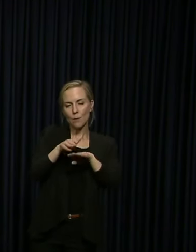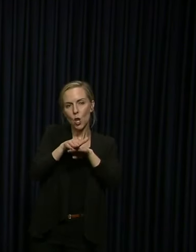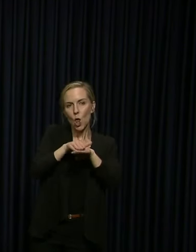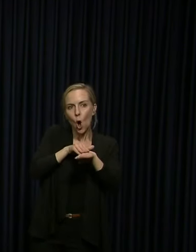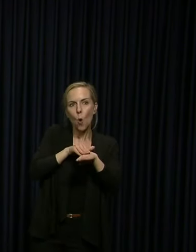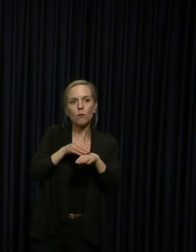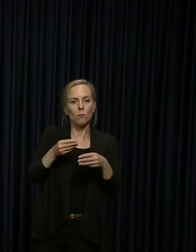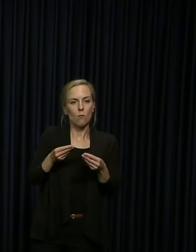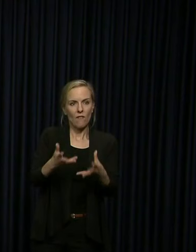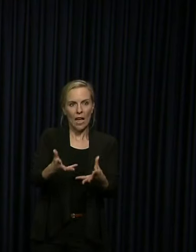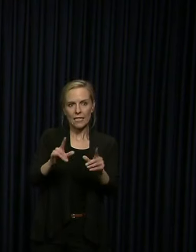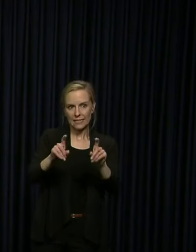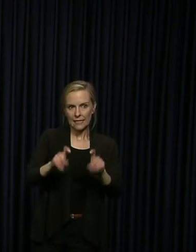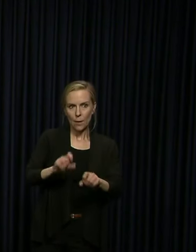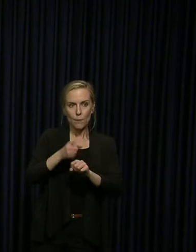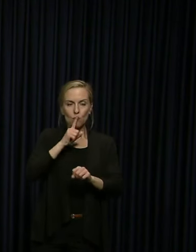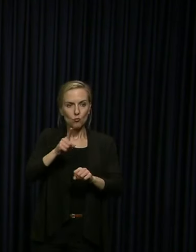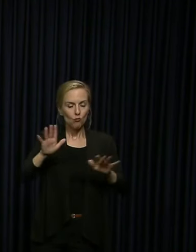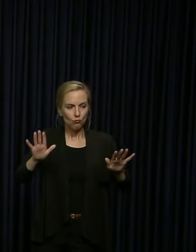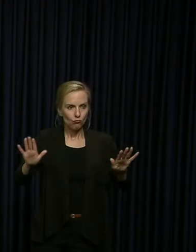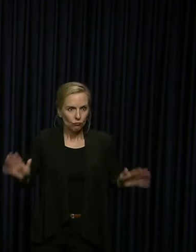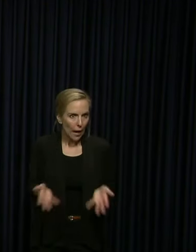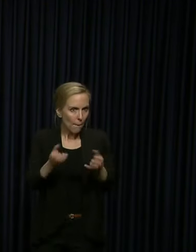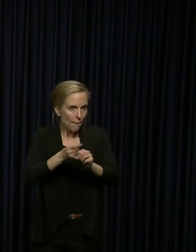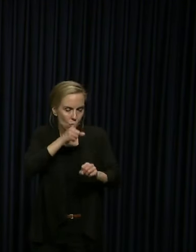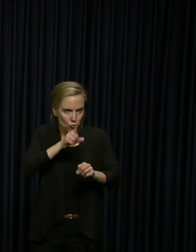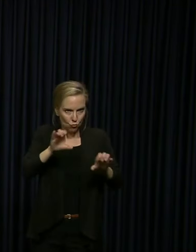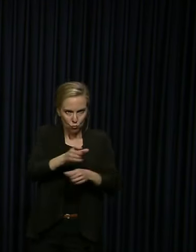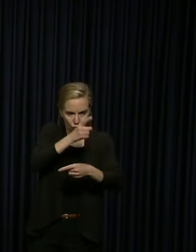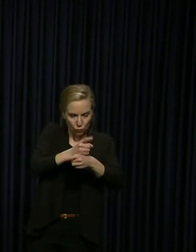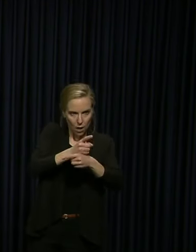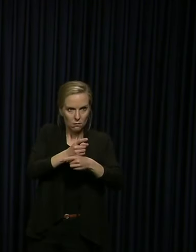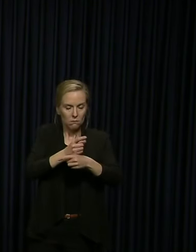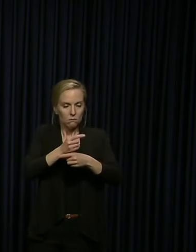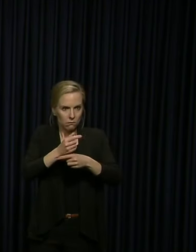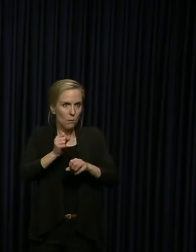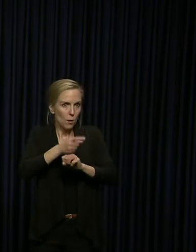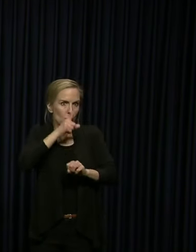THE JUDGE SAID NO, AND I THINK THAT'S ALL THE TIME THAT WE OUGHT TO SPEND ON THAT.